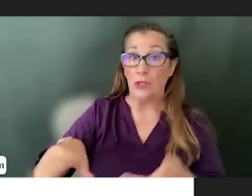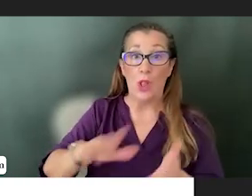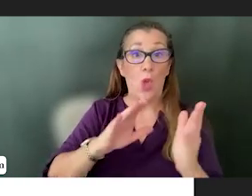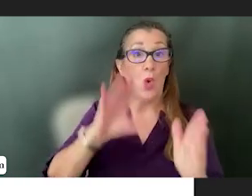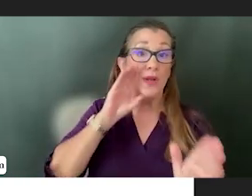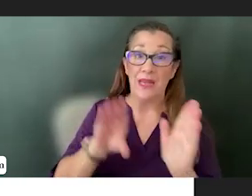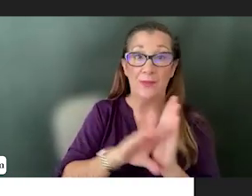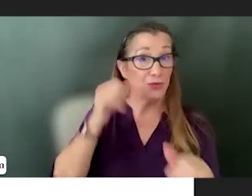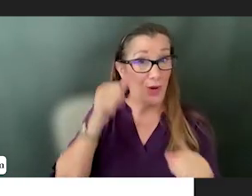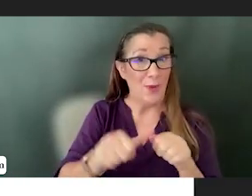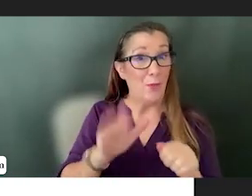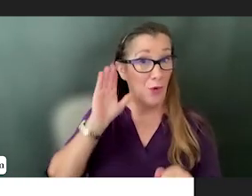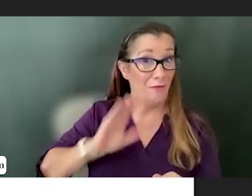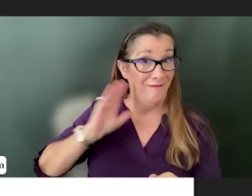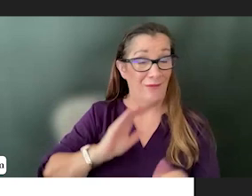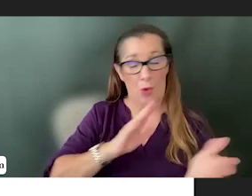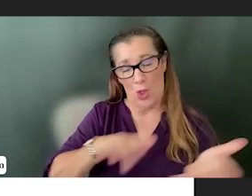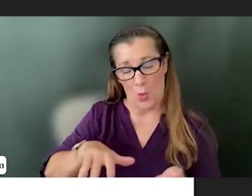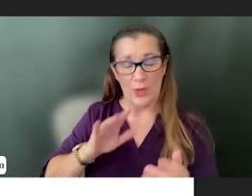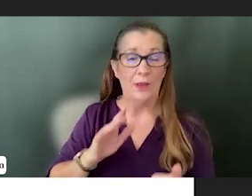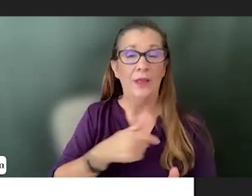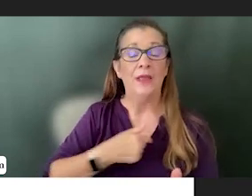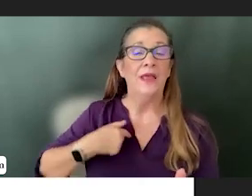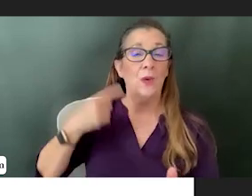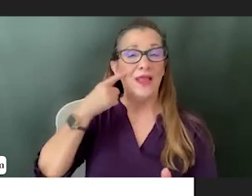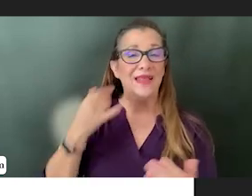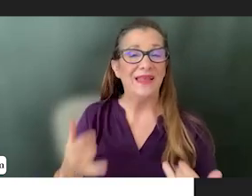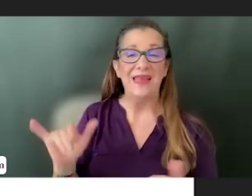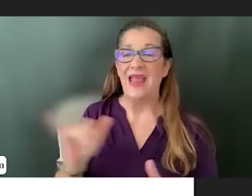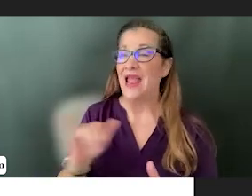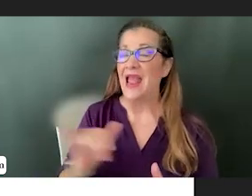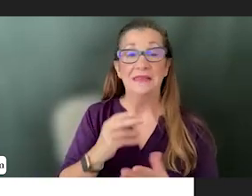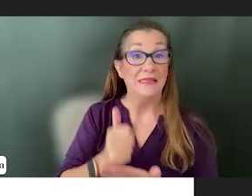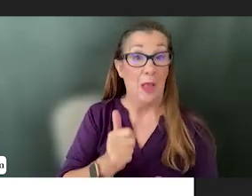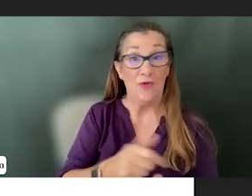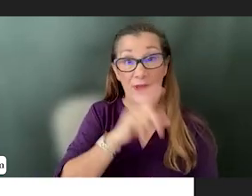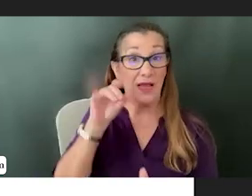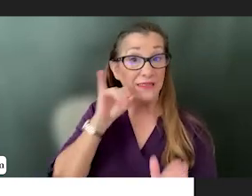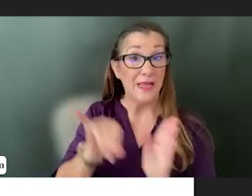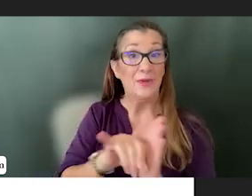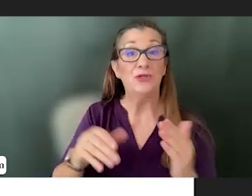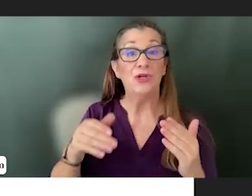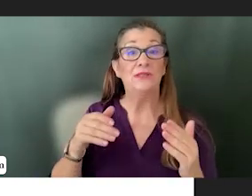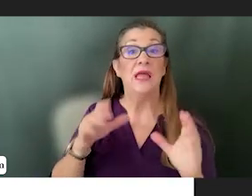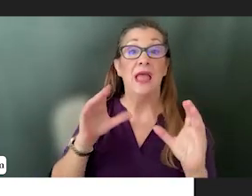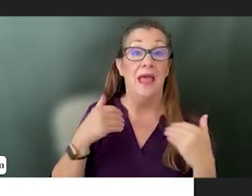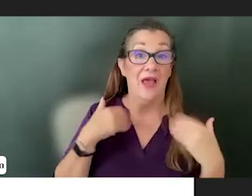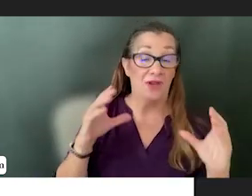Remember those days? Uh, we think of it today as being useful because images carry no information for a screen reader.